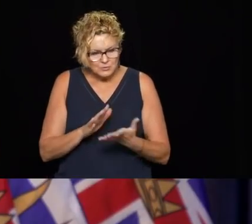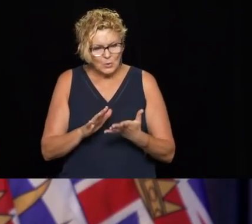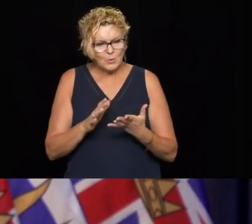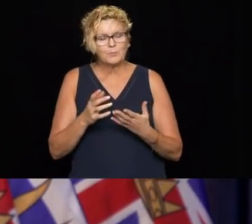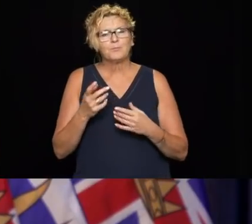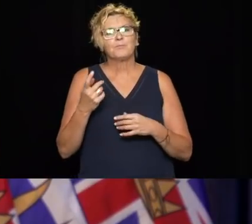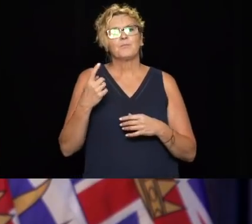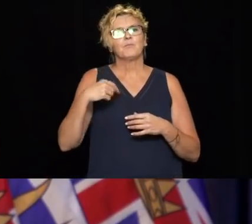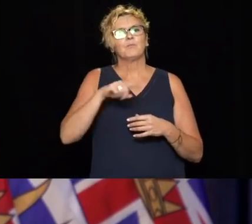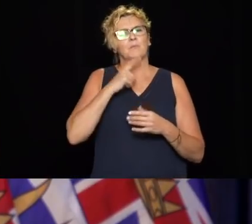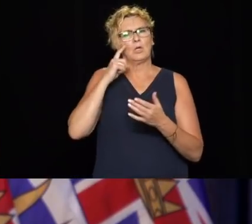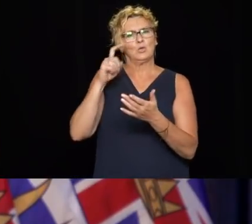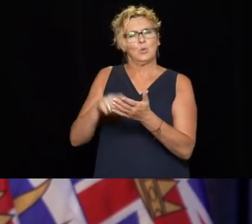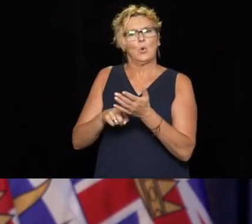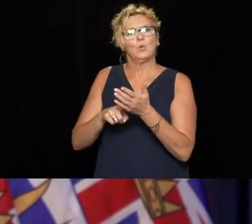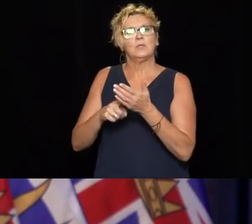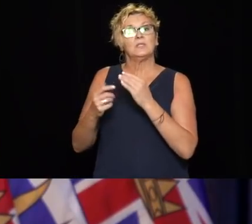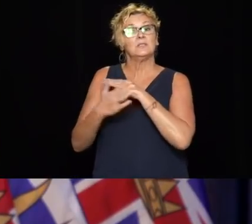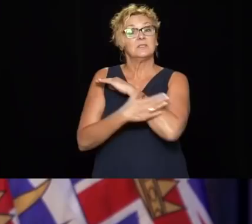hemisphere, this past few months, they had